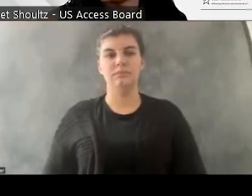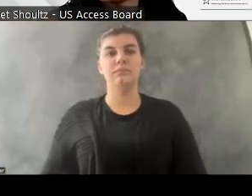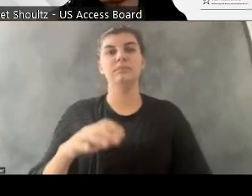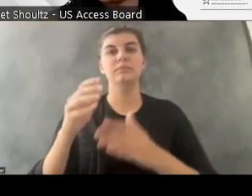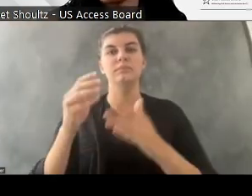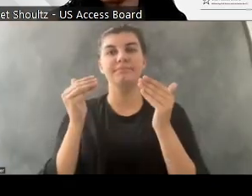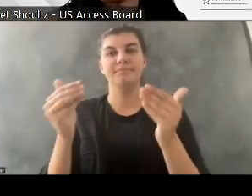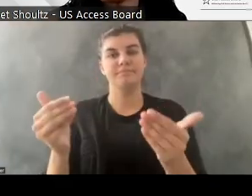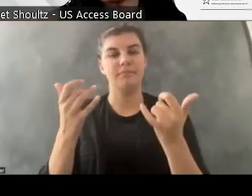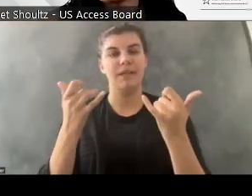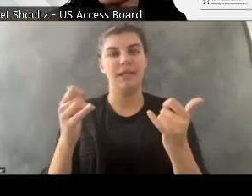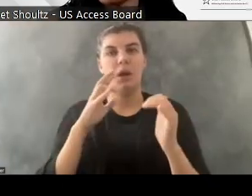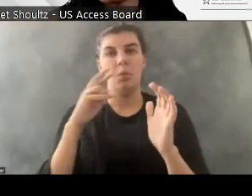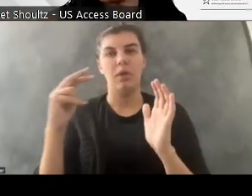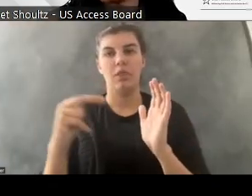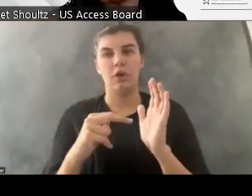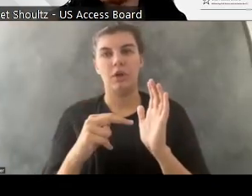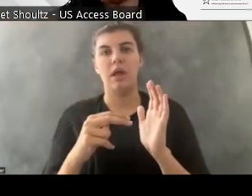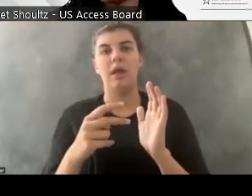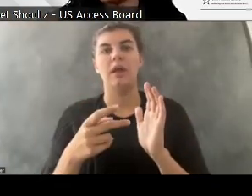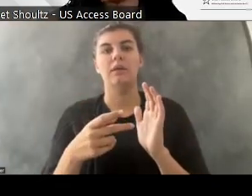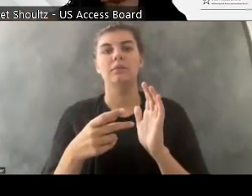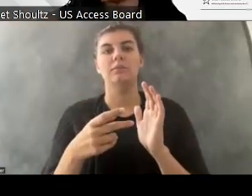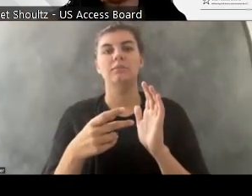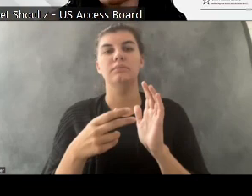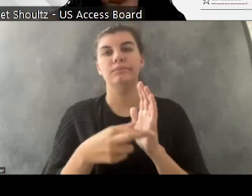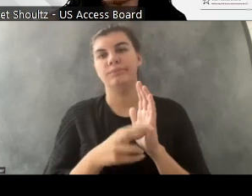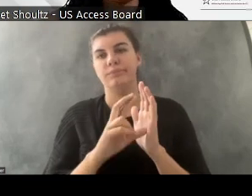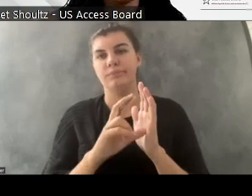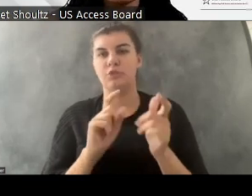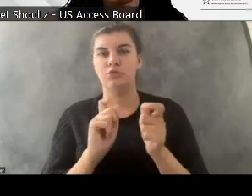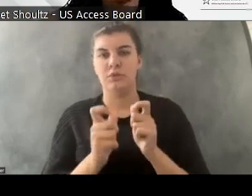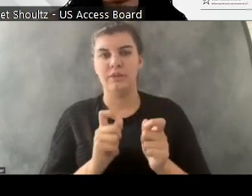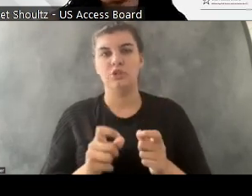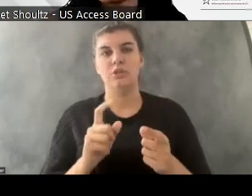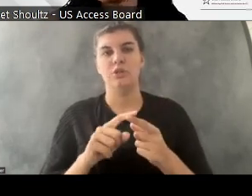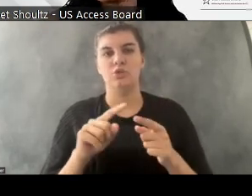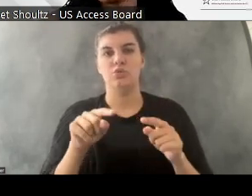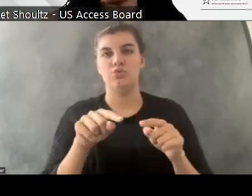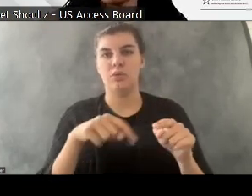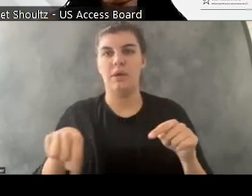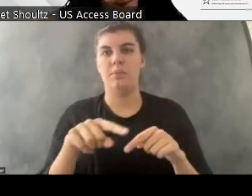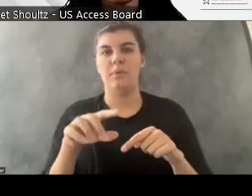Let's now look at revisions to roundabout and channelize turn lanes.